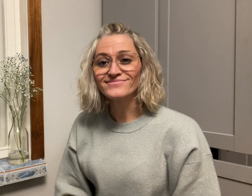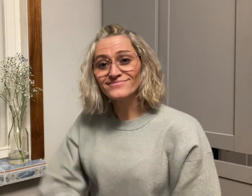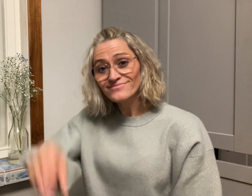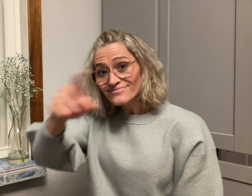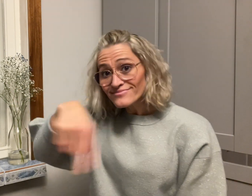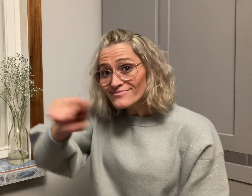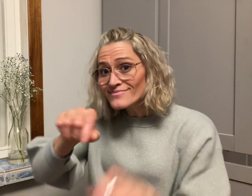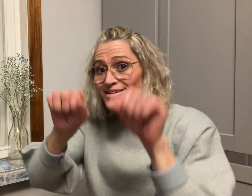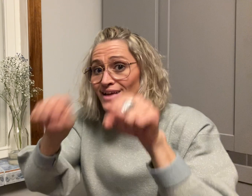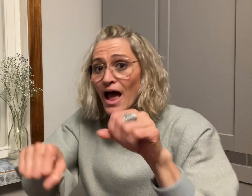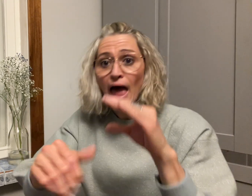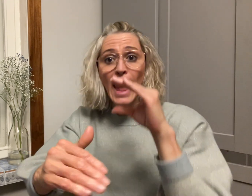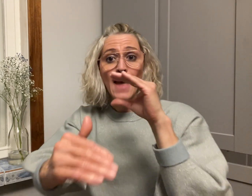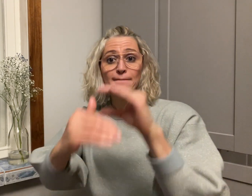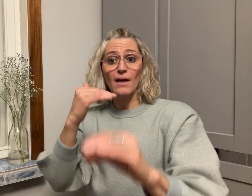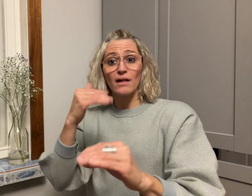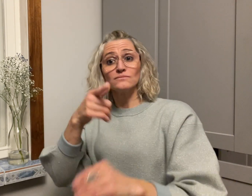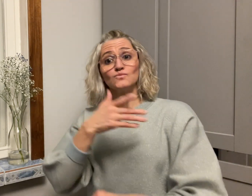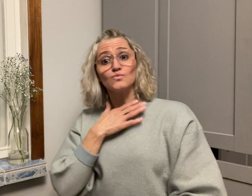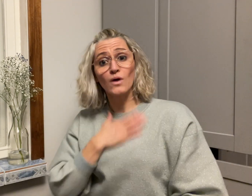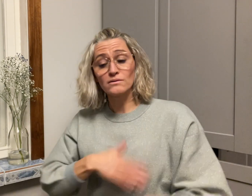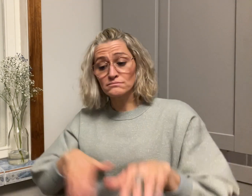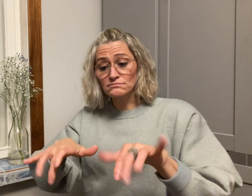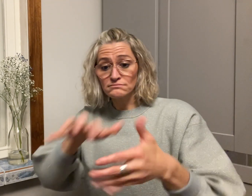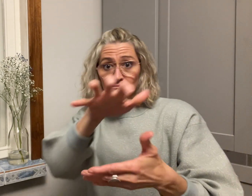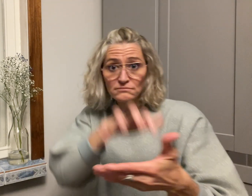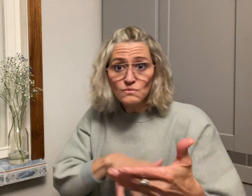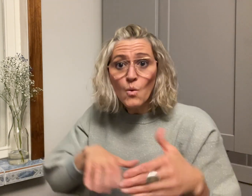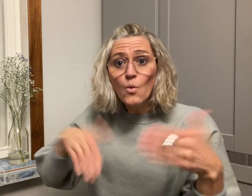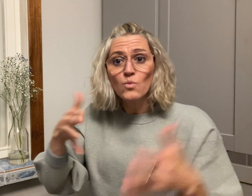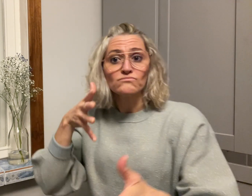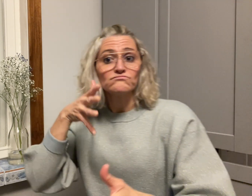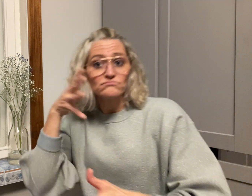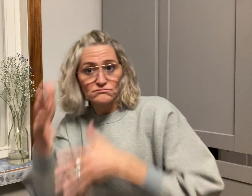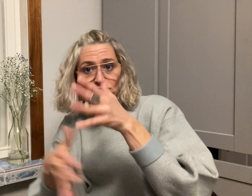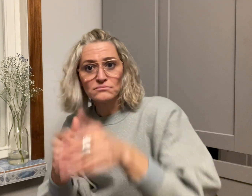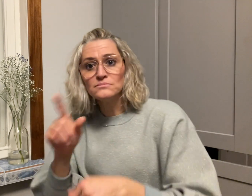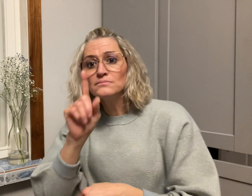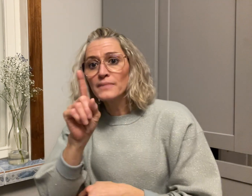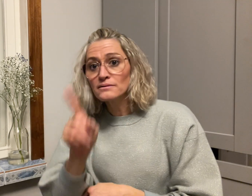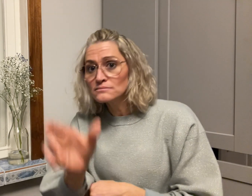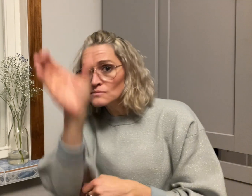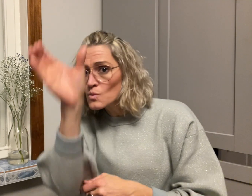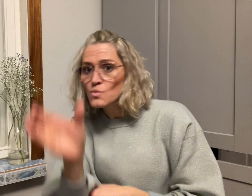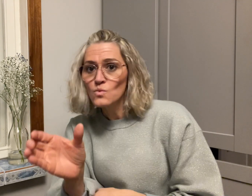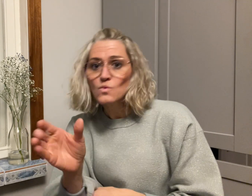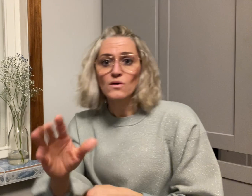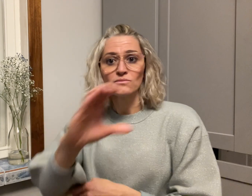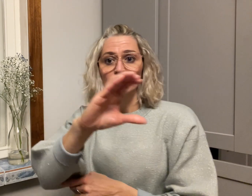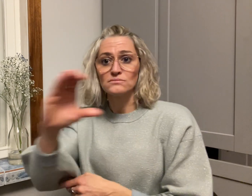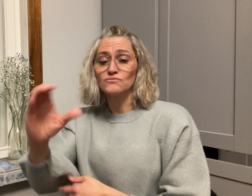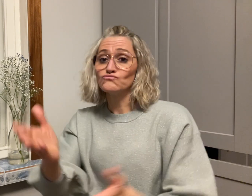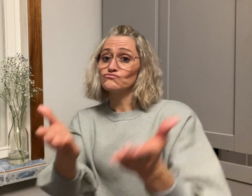You can email your text or video comments